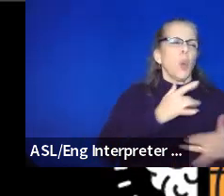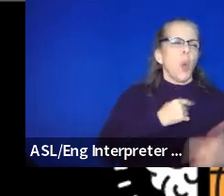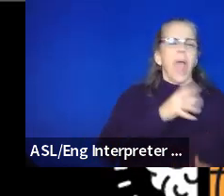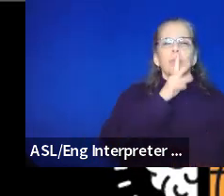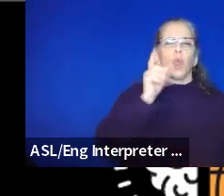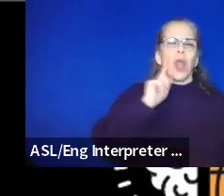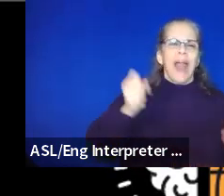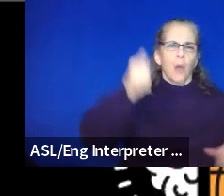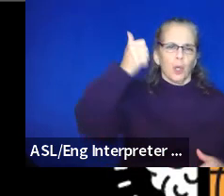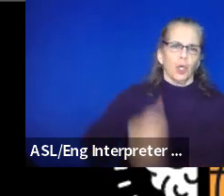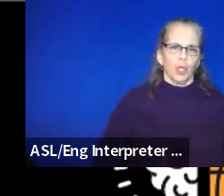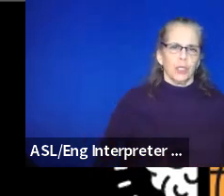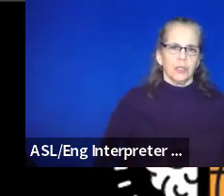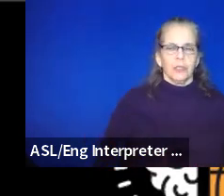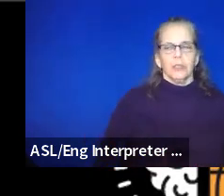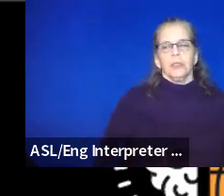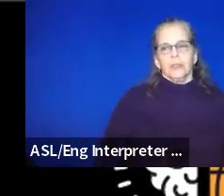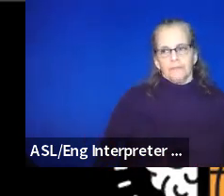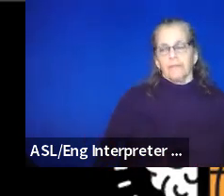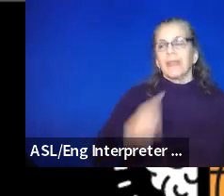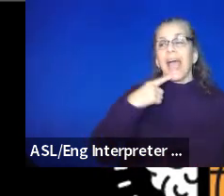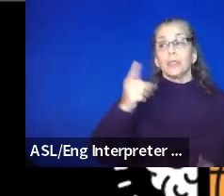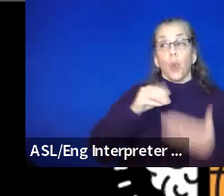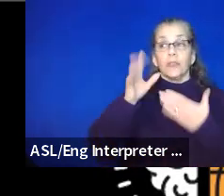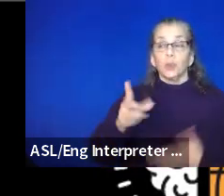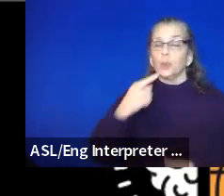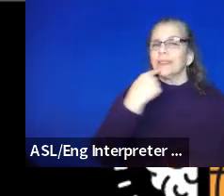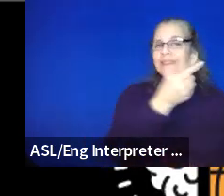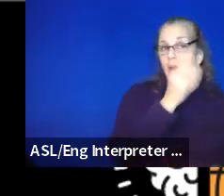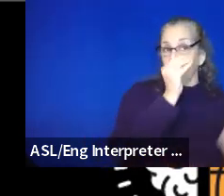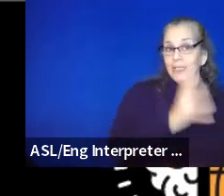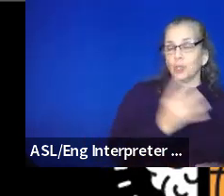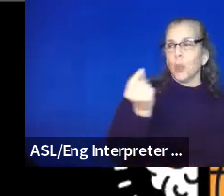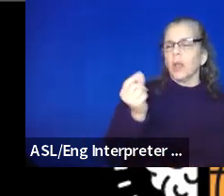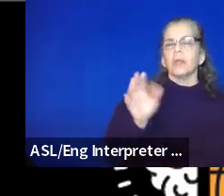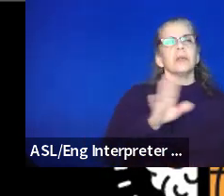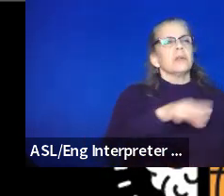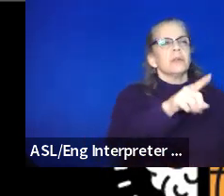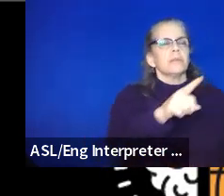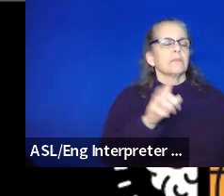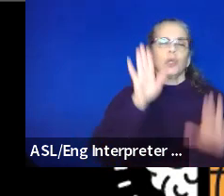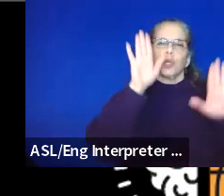Well, I told the student to say this: Sir, you are a great surgeon. And I want to be